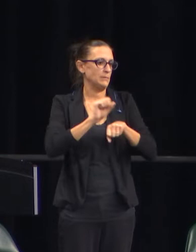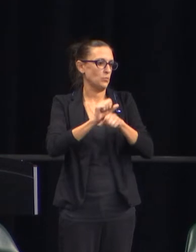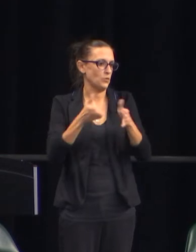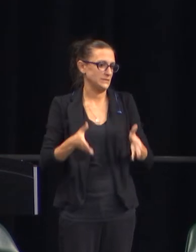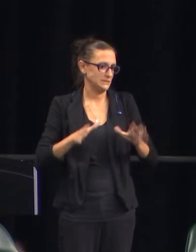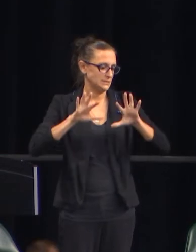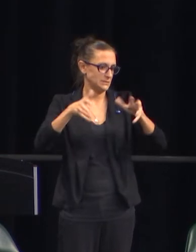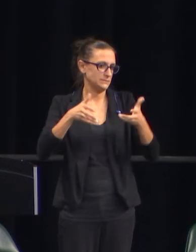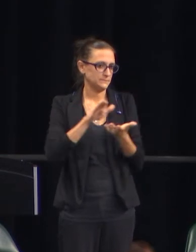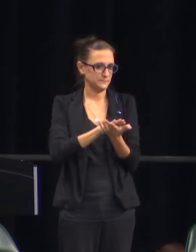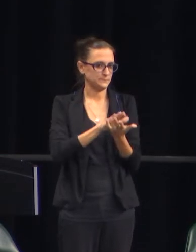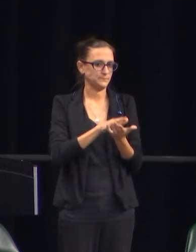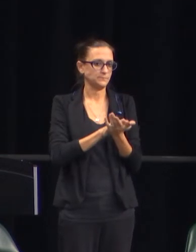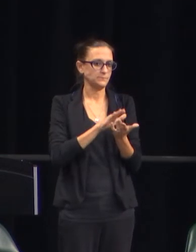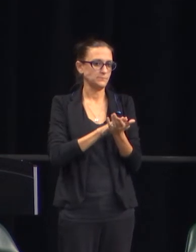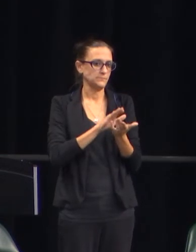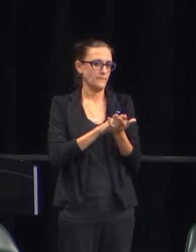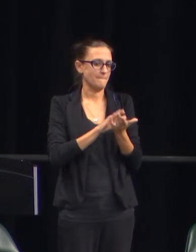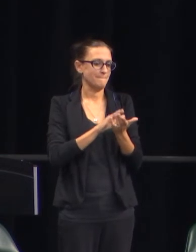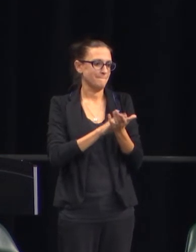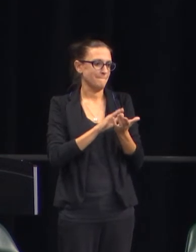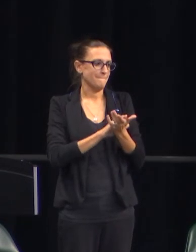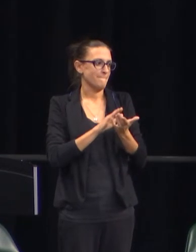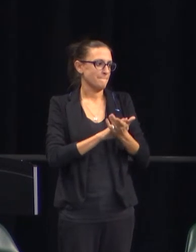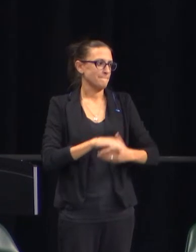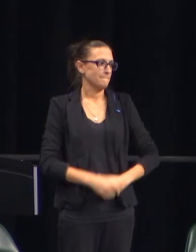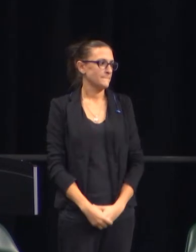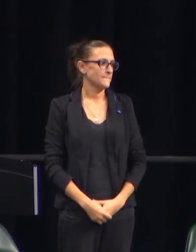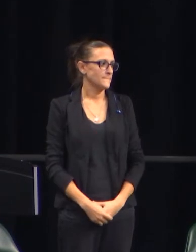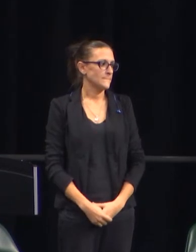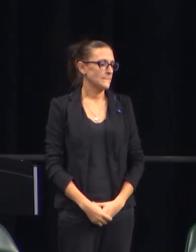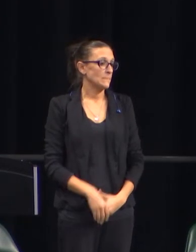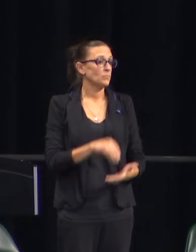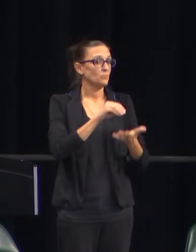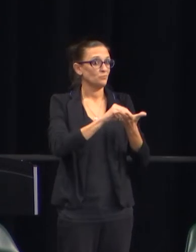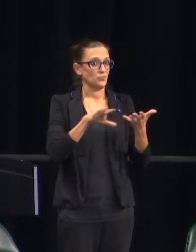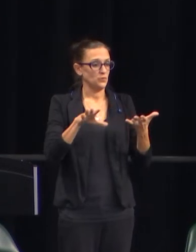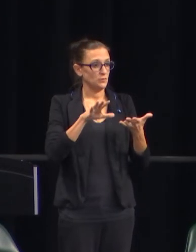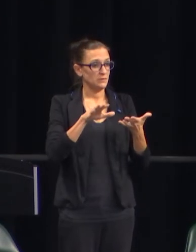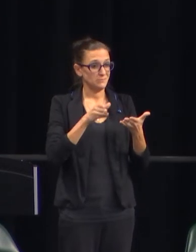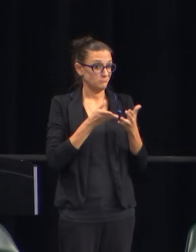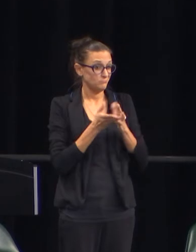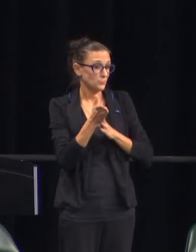(audience applauding) Students, throughout your academic career,